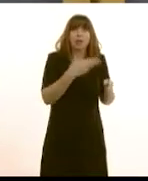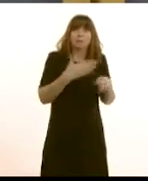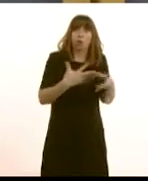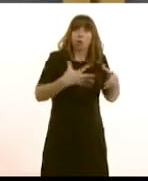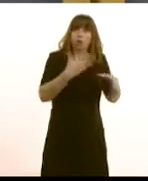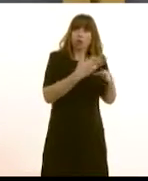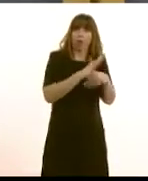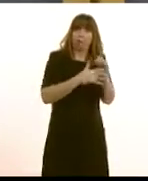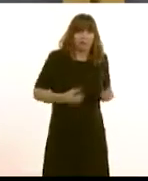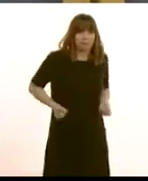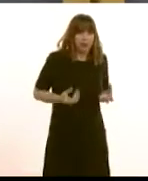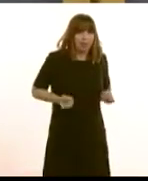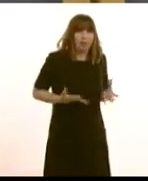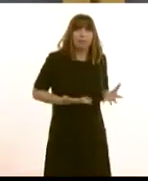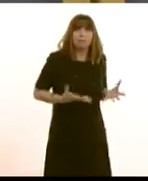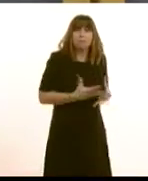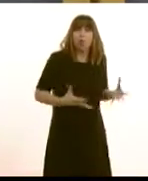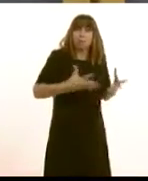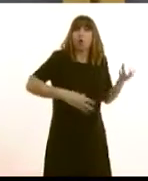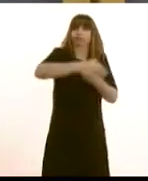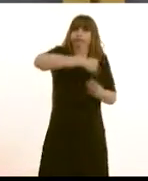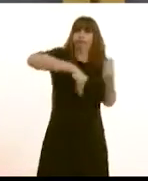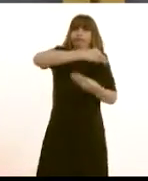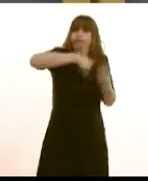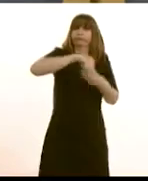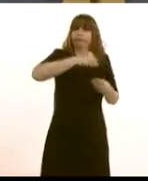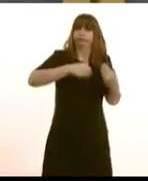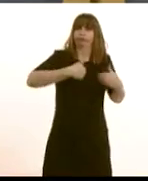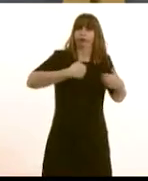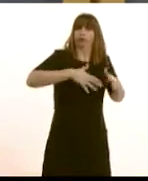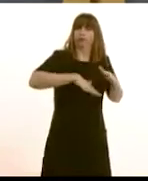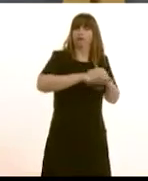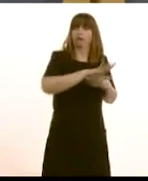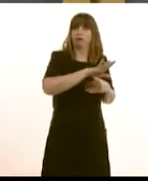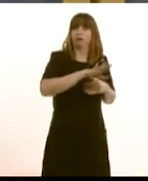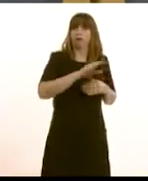are felt in all its constituent parts. Key to this will be developing the skill base